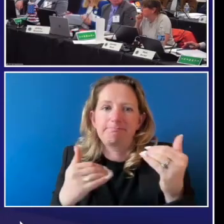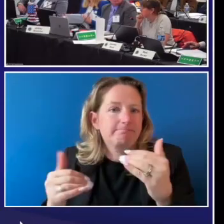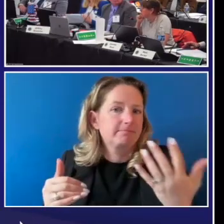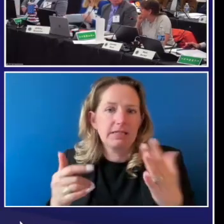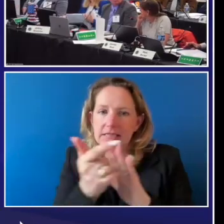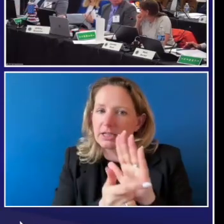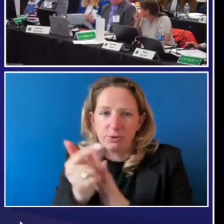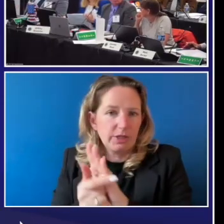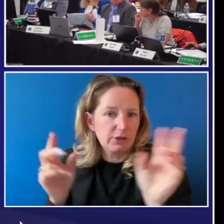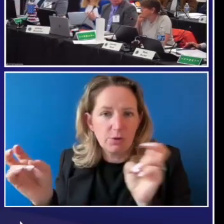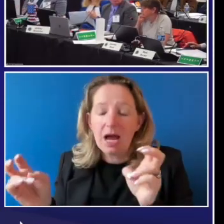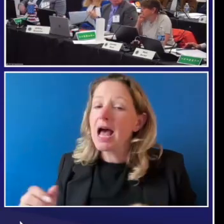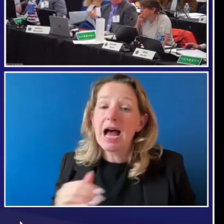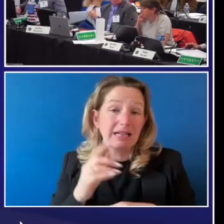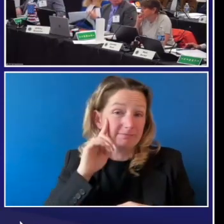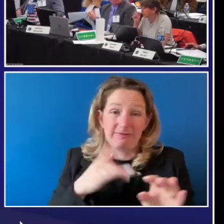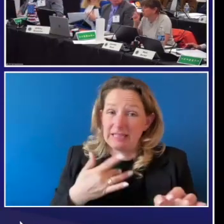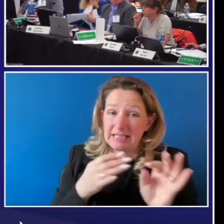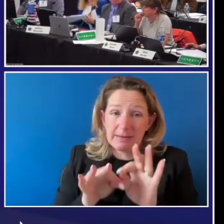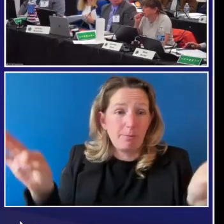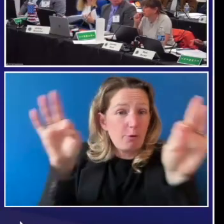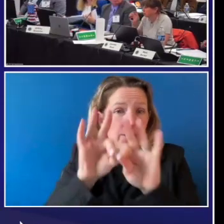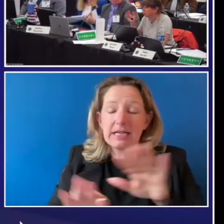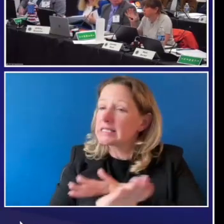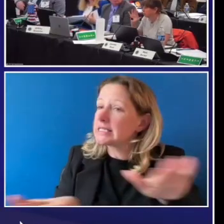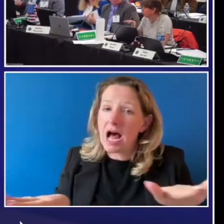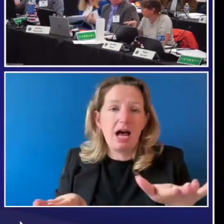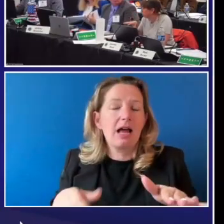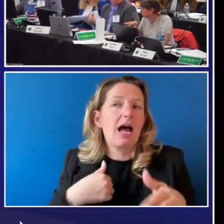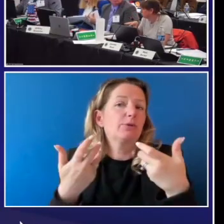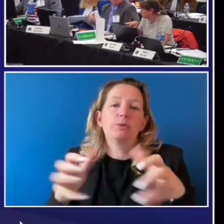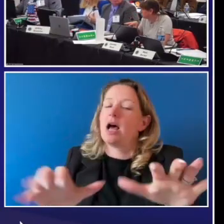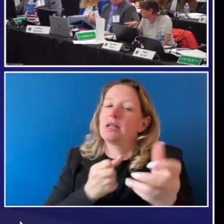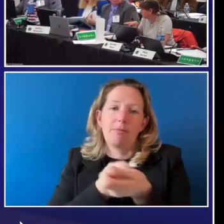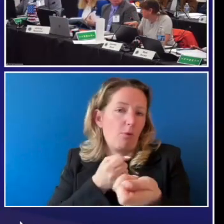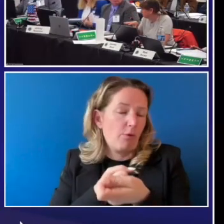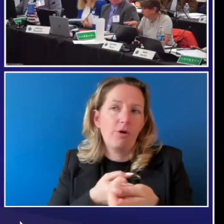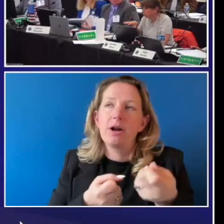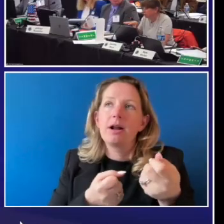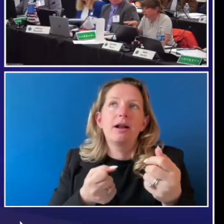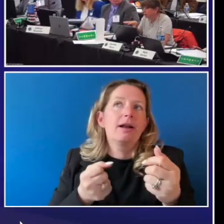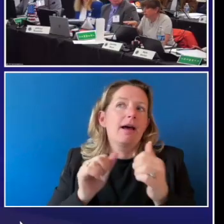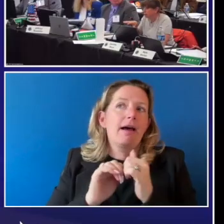I do not support something that Magnus said about limiting the number of institutions that they accredit outside the gate.